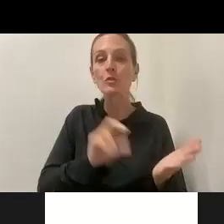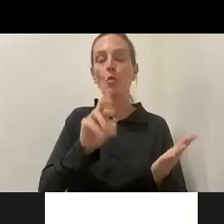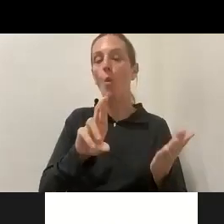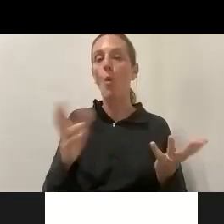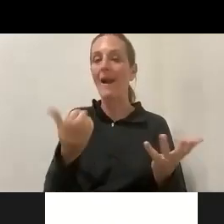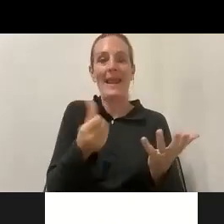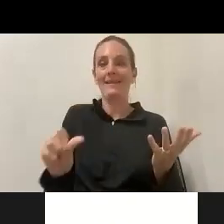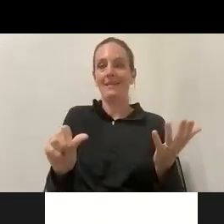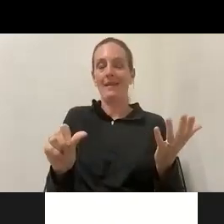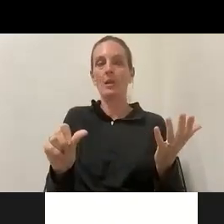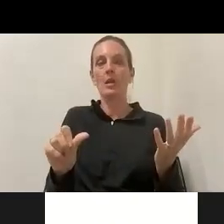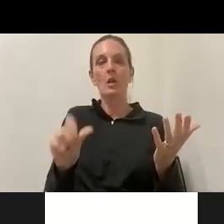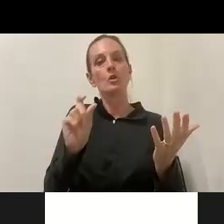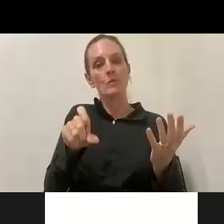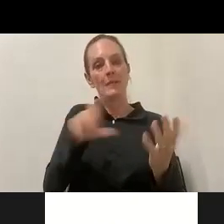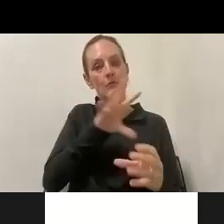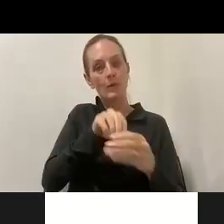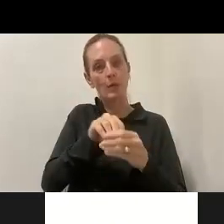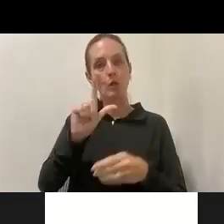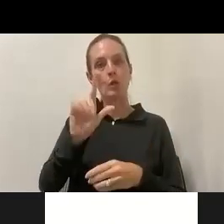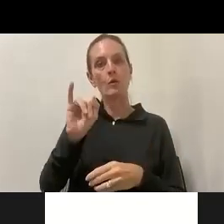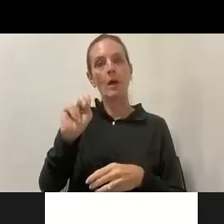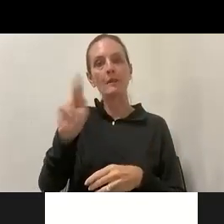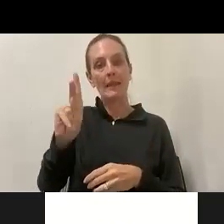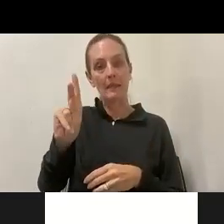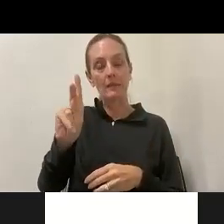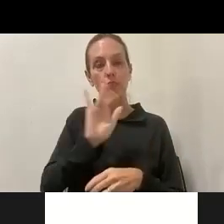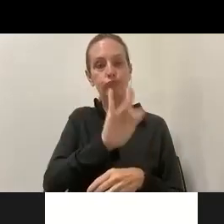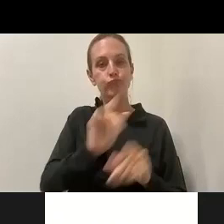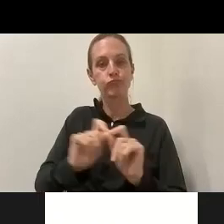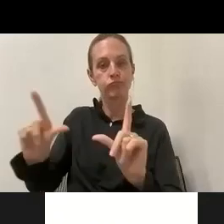sure you include a link to that. I now use the CCP when I’m working on other